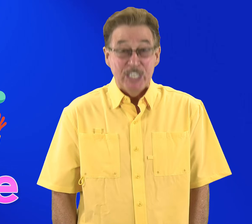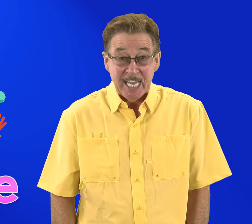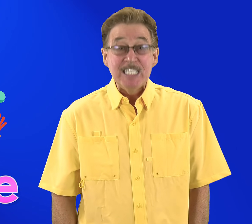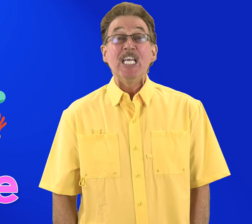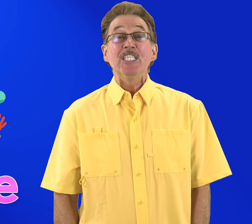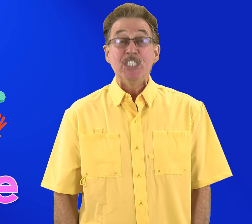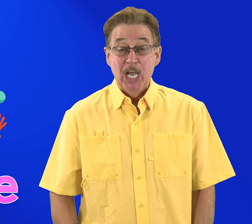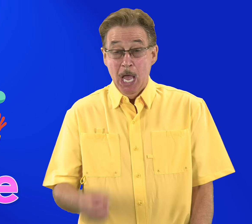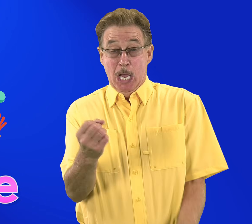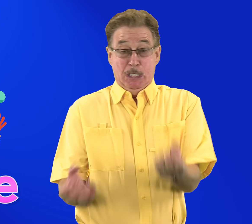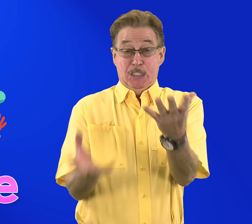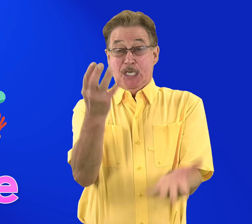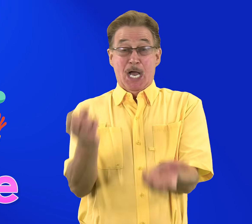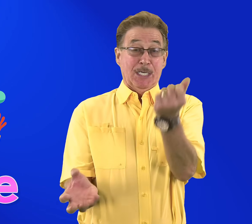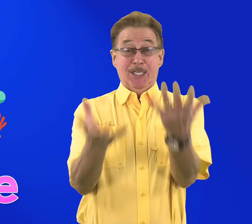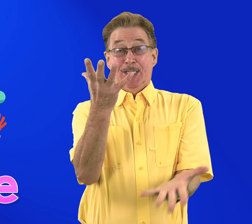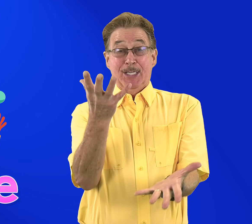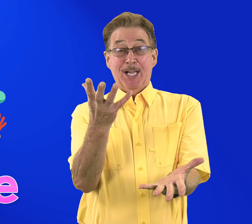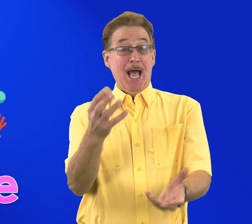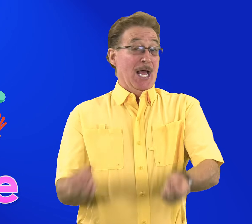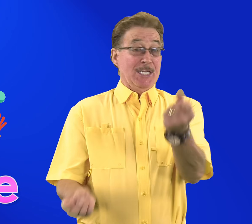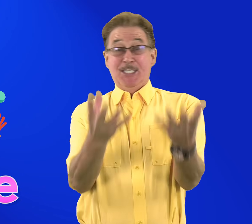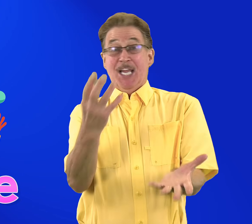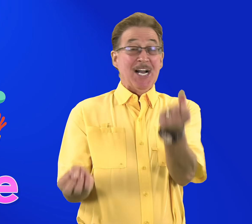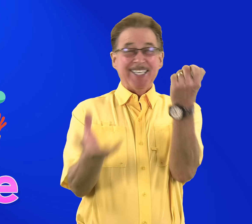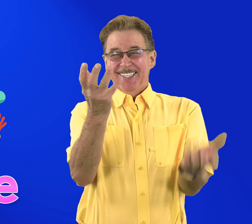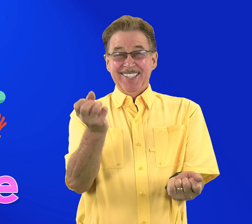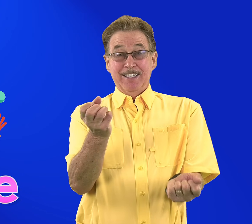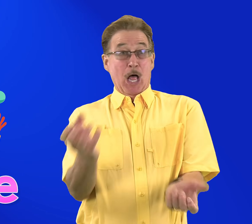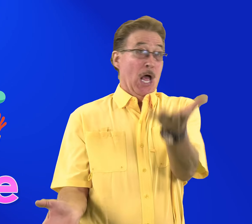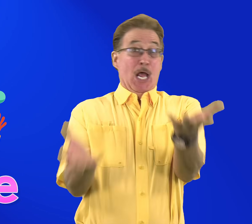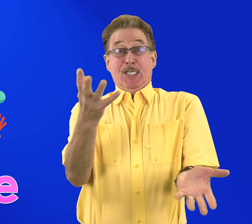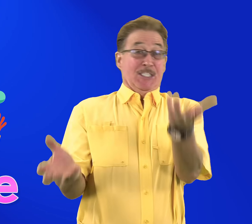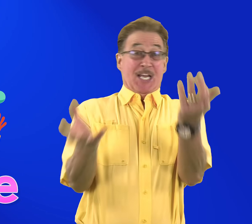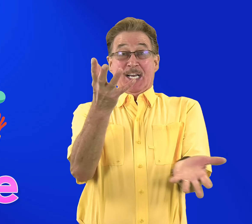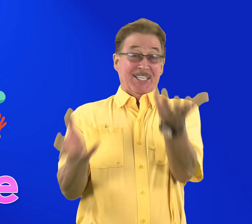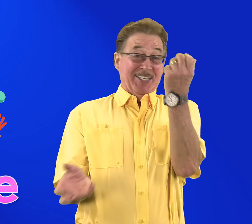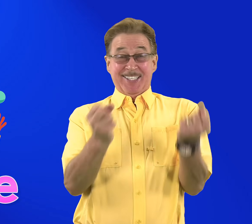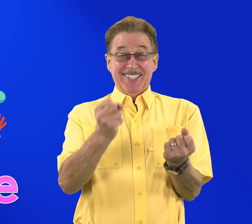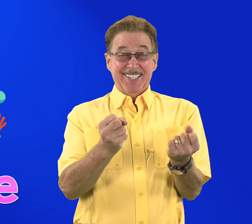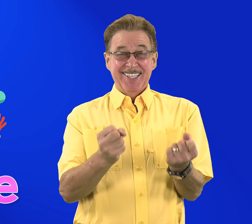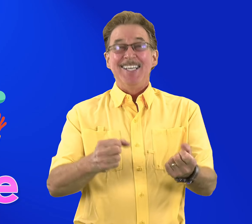J j says /j/ juggle, juggle, juggle